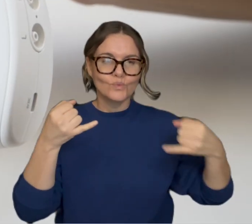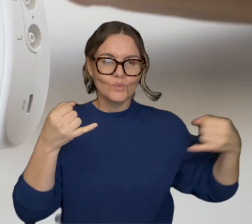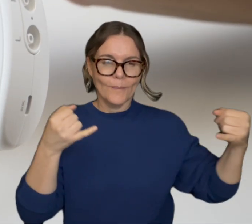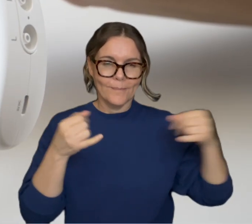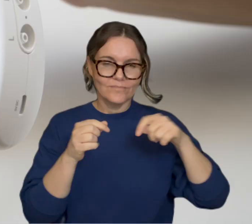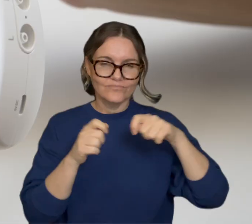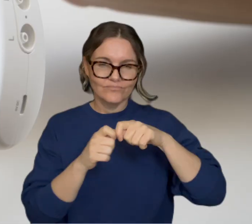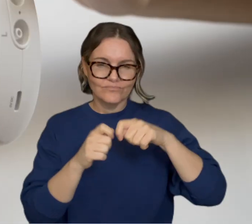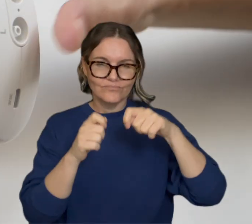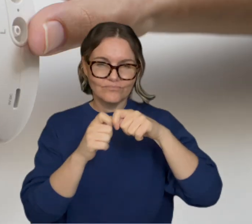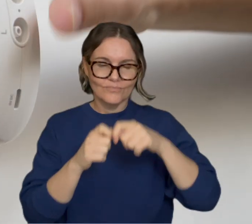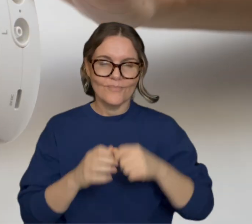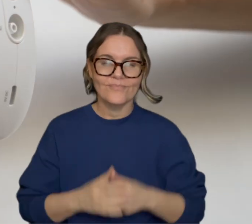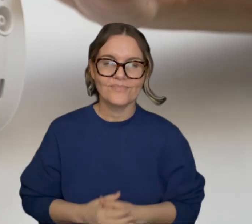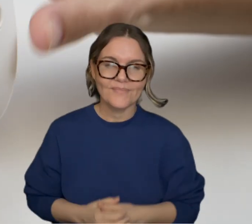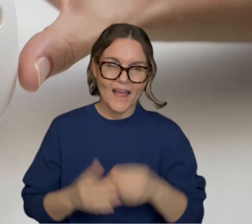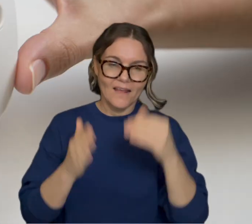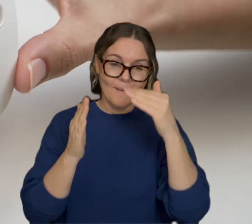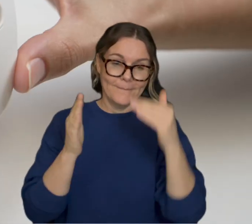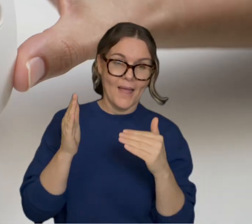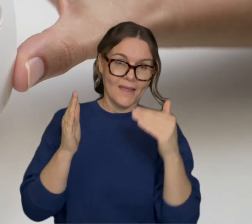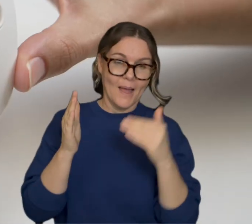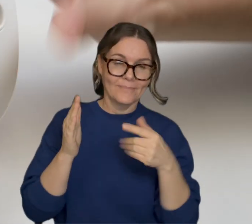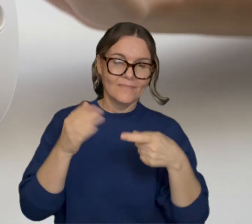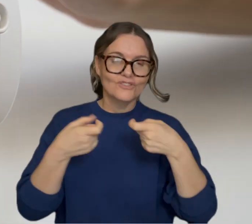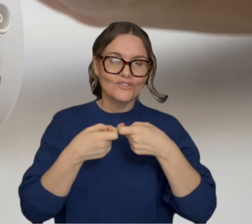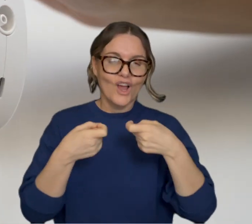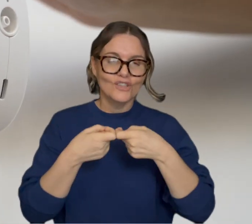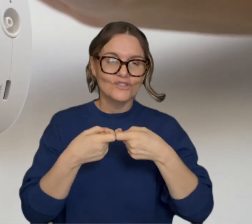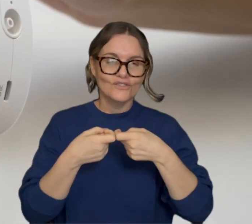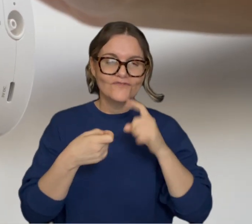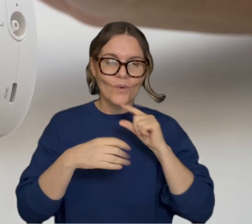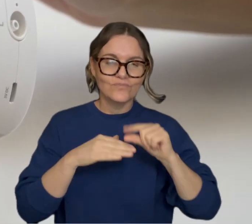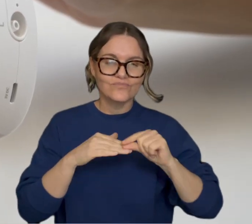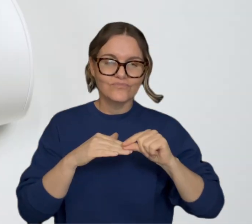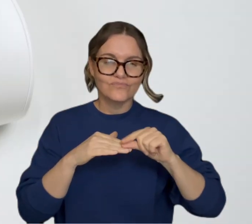ports for your tubing left and right and you also have the plug for your charger